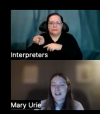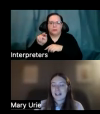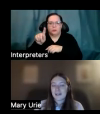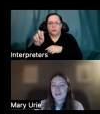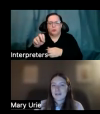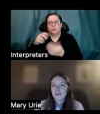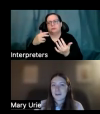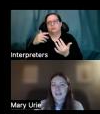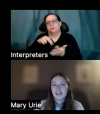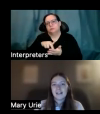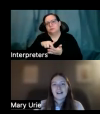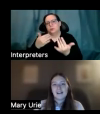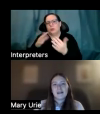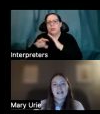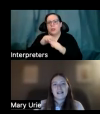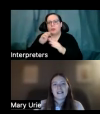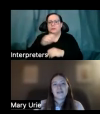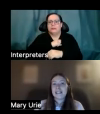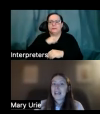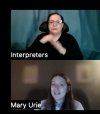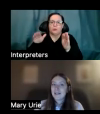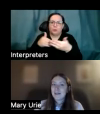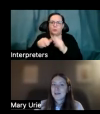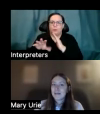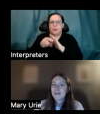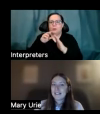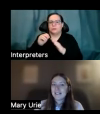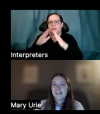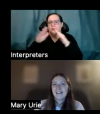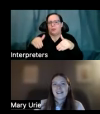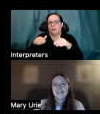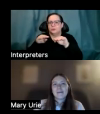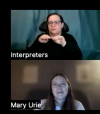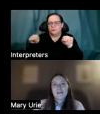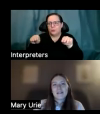house floor and you can catch them between meetings. Sometimes